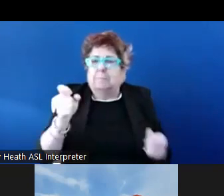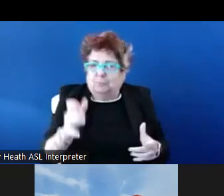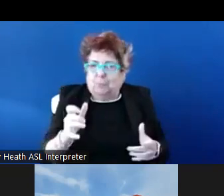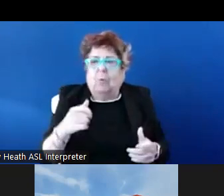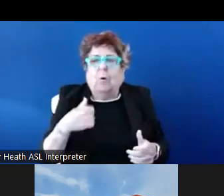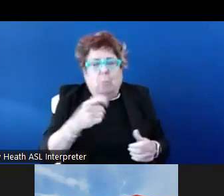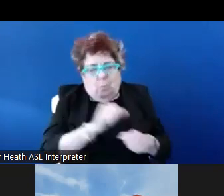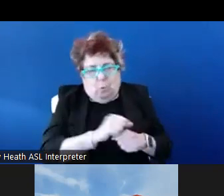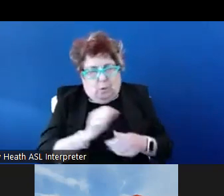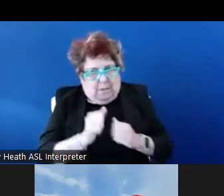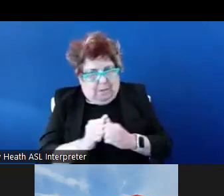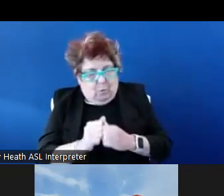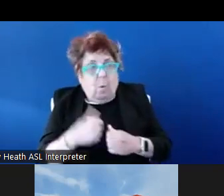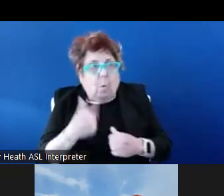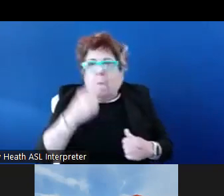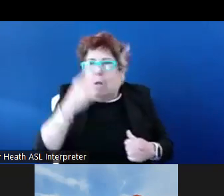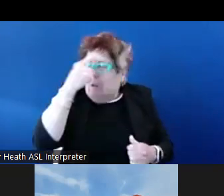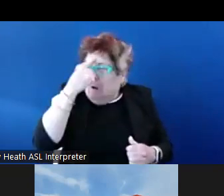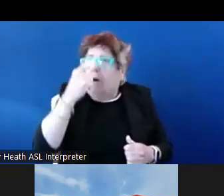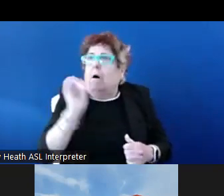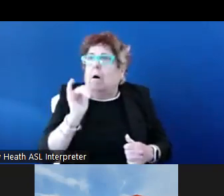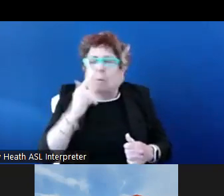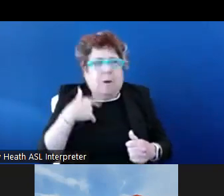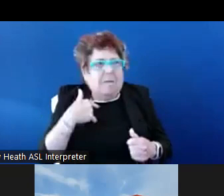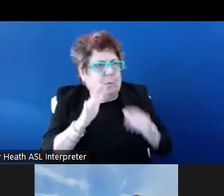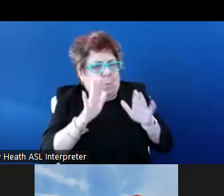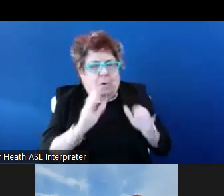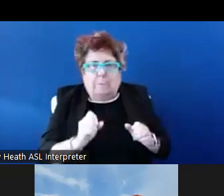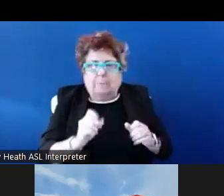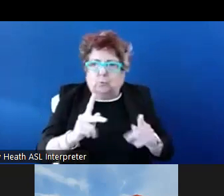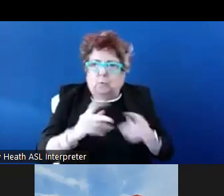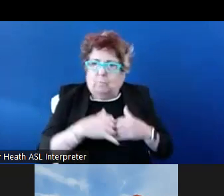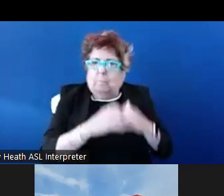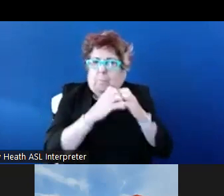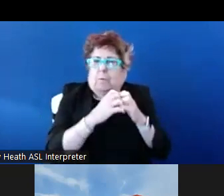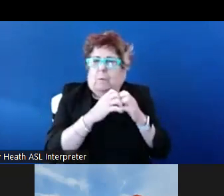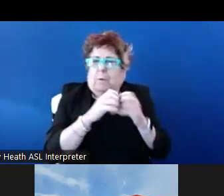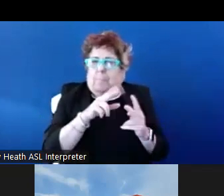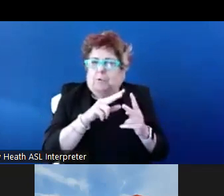opportunity to build a partnership from our new roles between HHS and HUD.